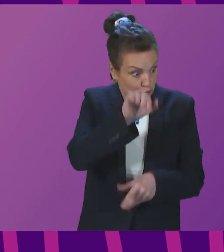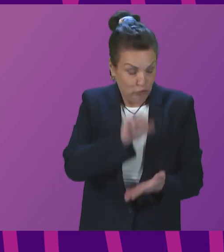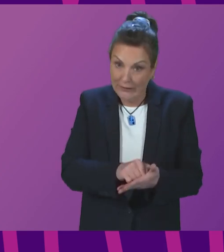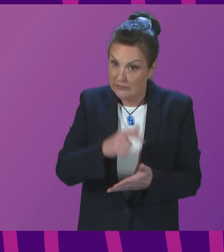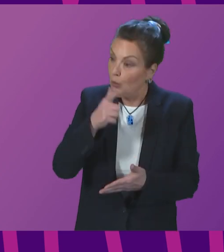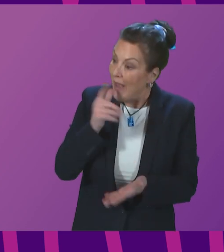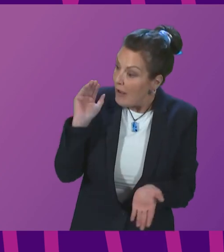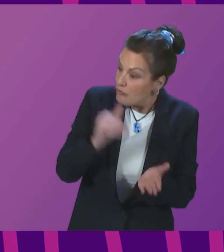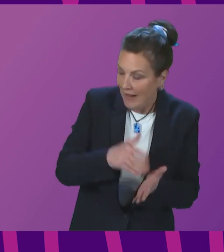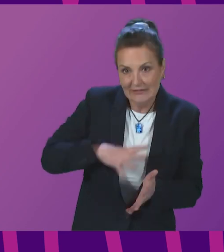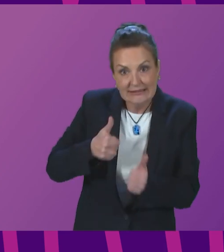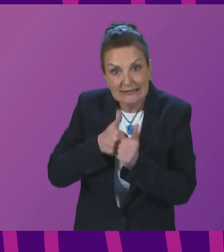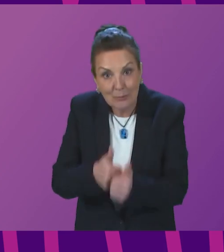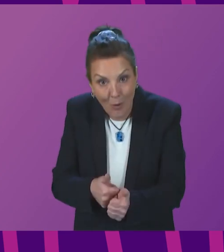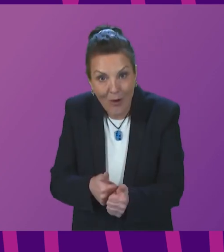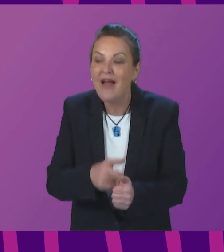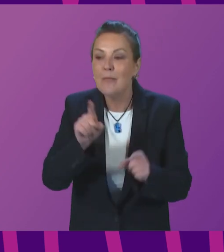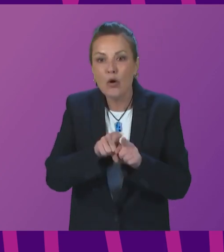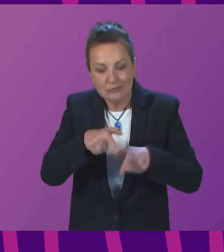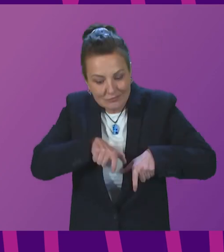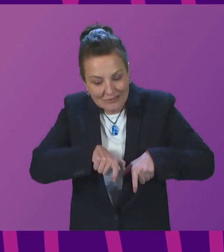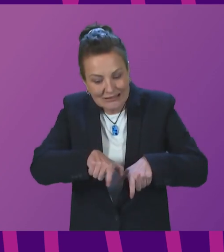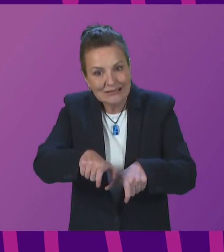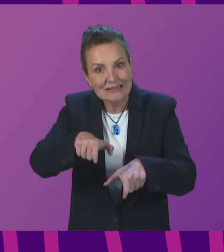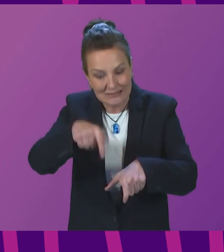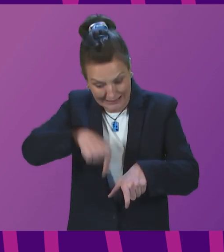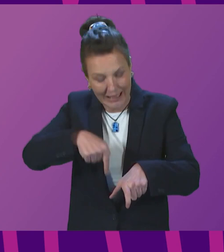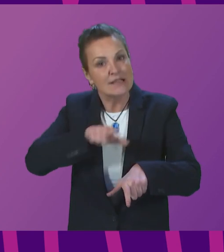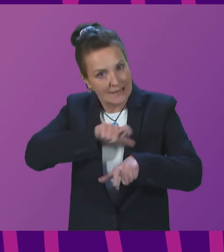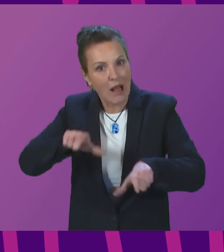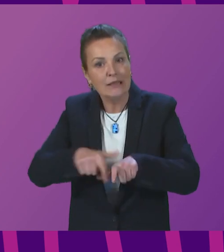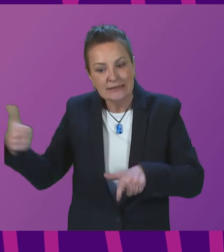are first being accommodated but throughout the time that they may be in Scotland.